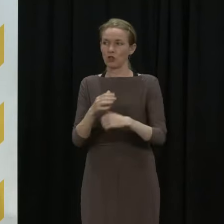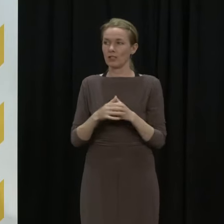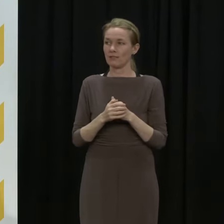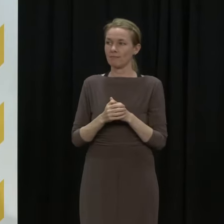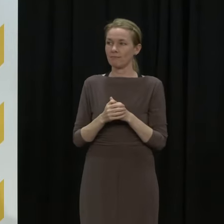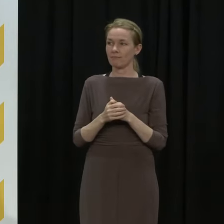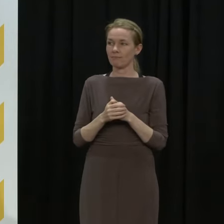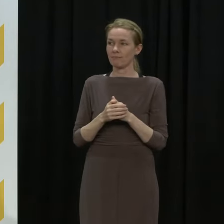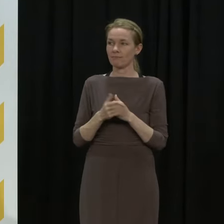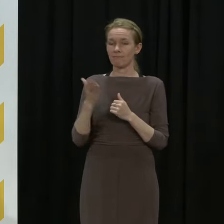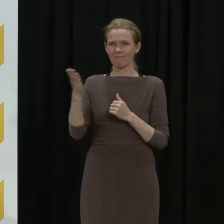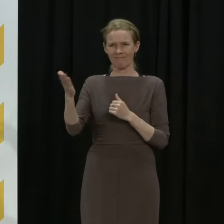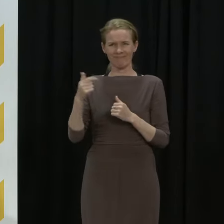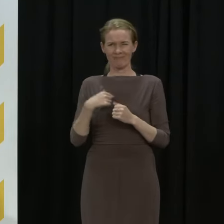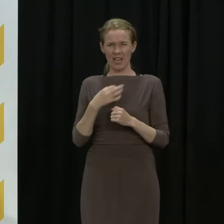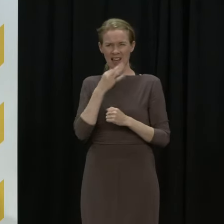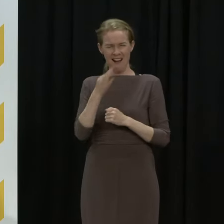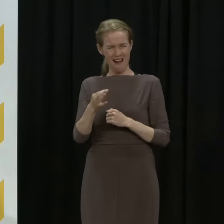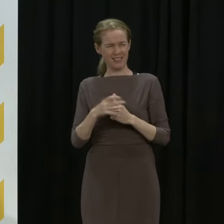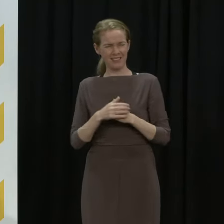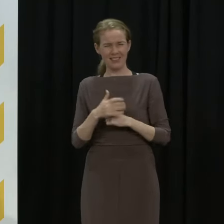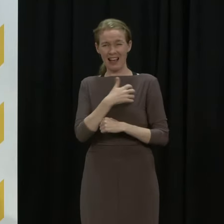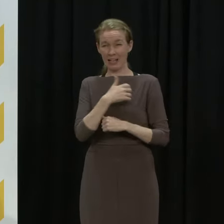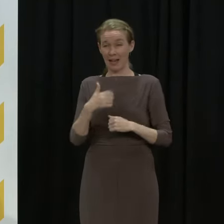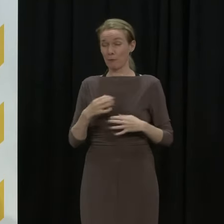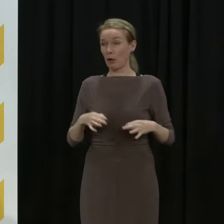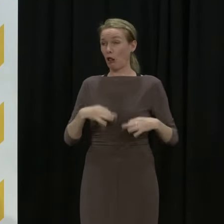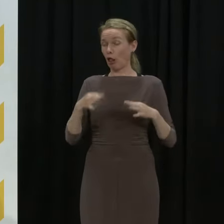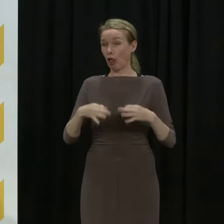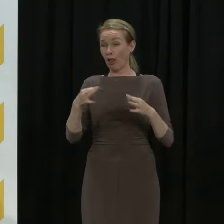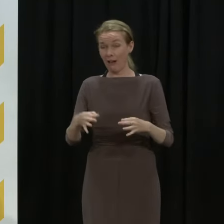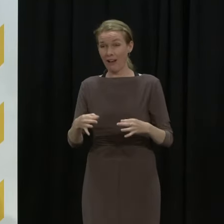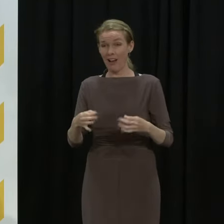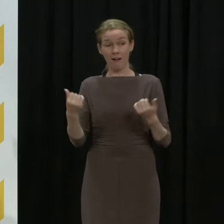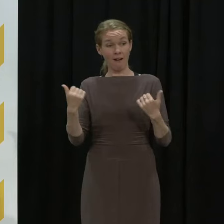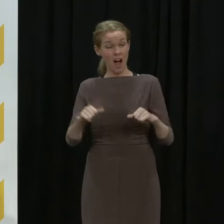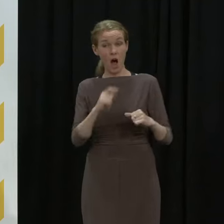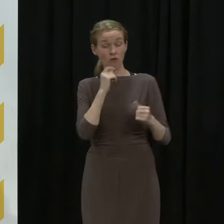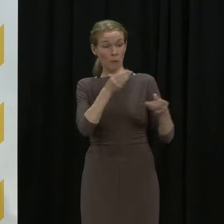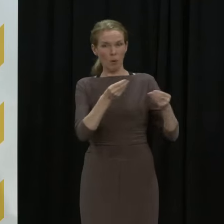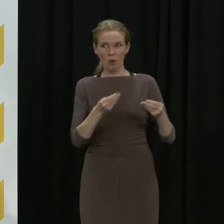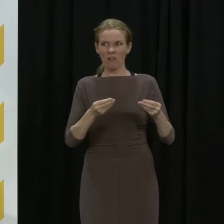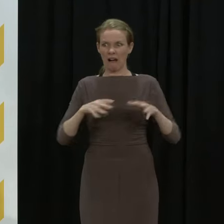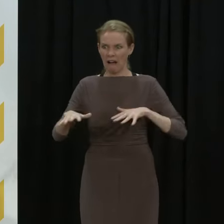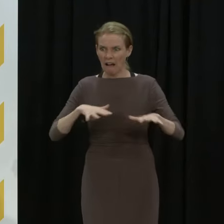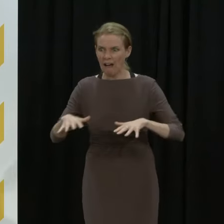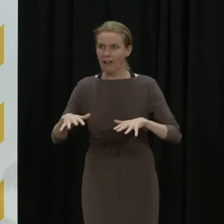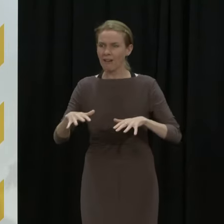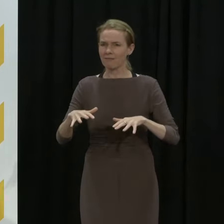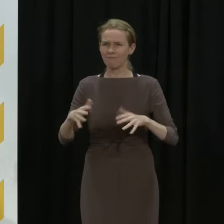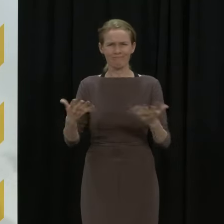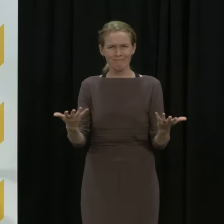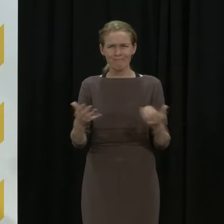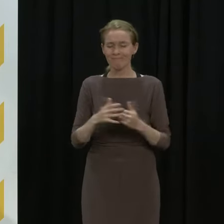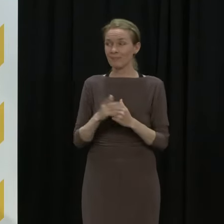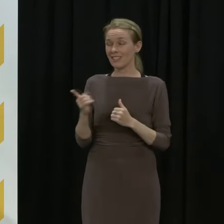changes of vaccination rates go up. Has the government been dragged kicking and screaming to this? You had to wait for this report to give you to